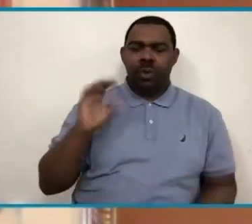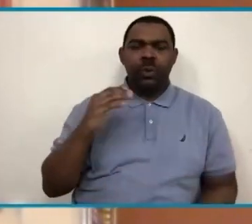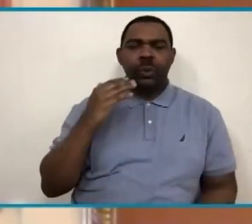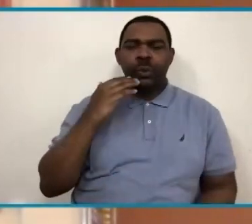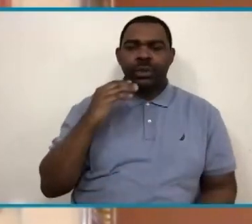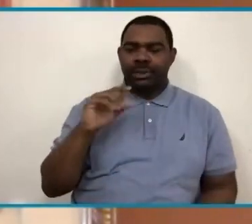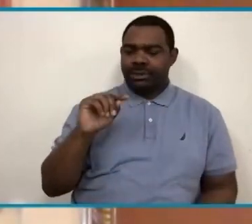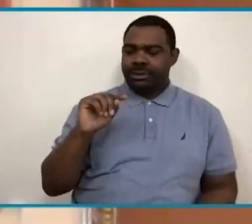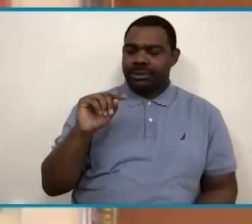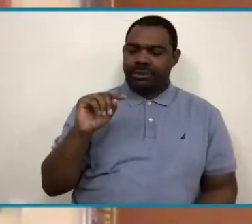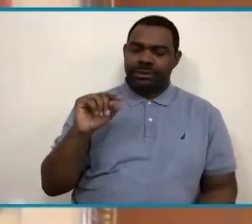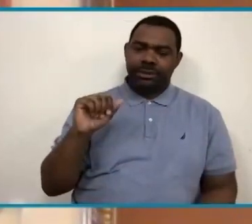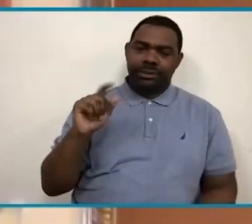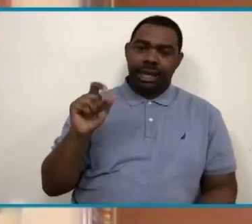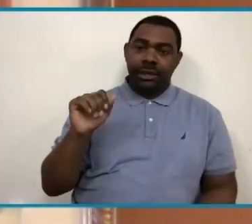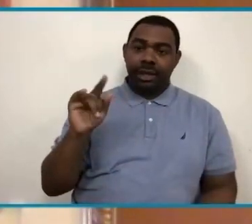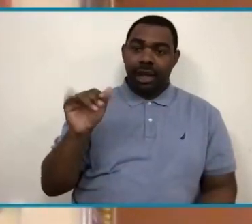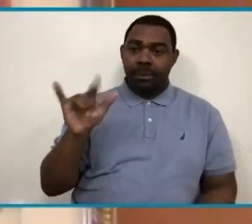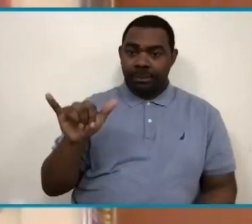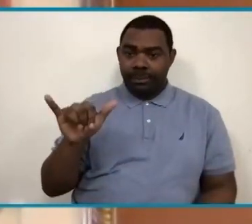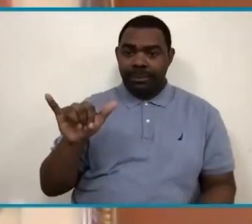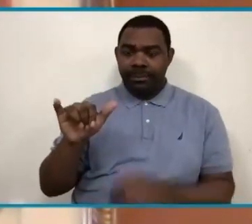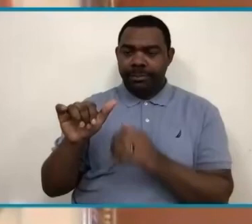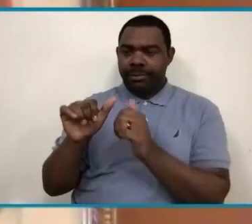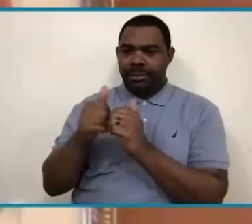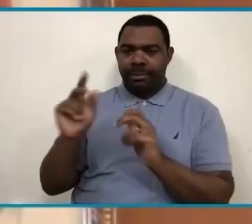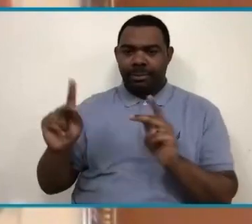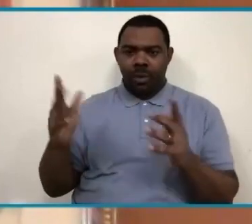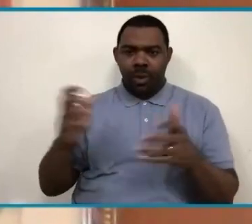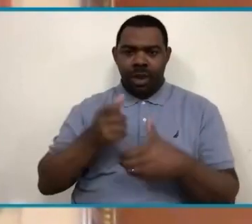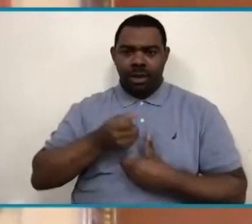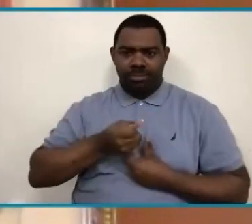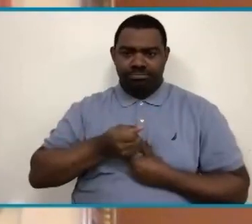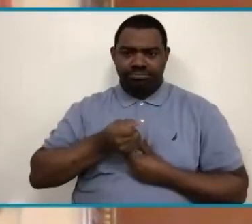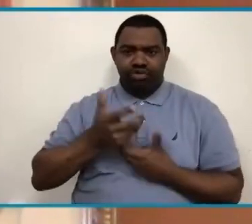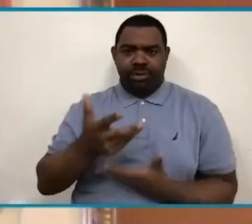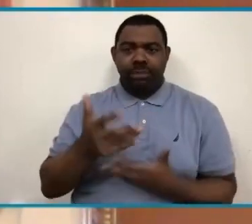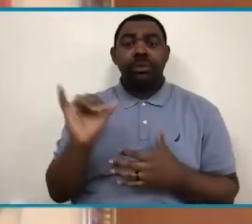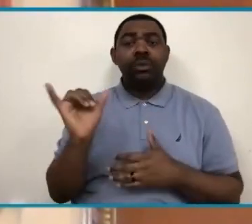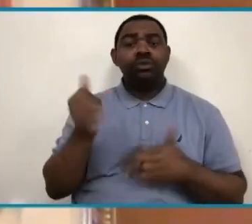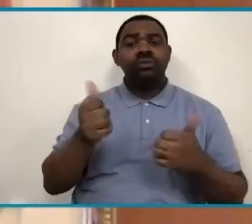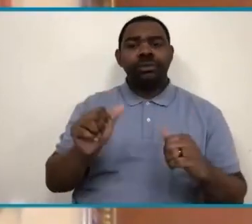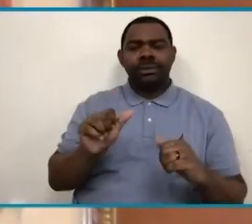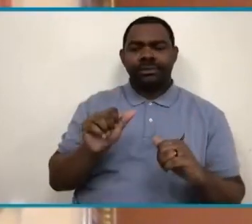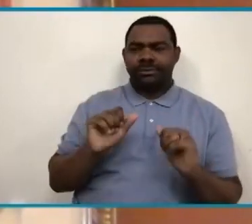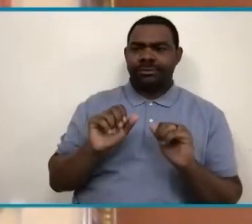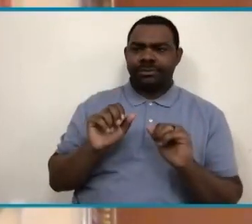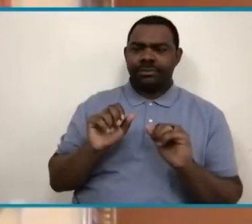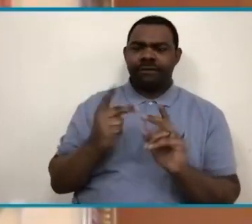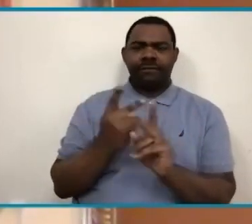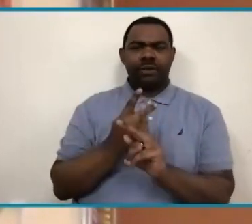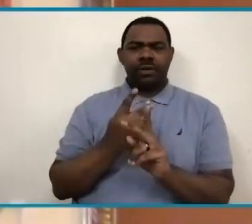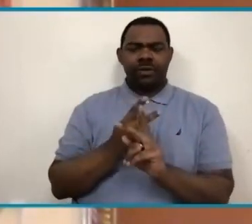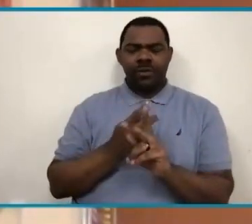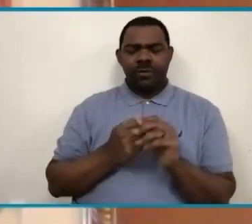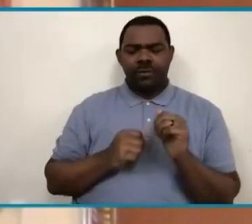people could possibly express and trying to see, at the same time, using some recent analytic